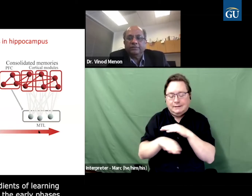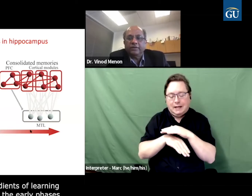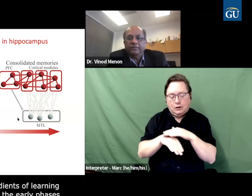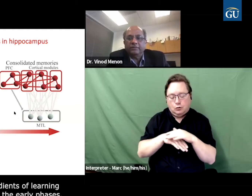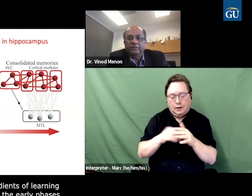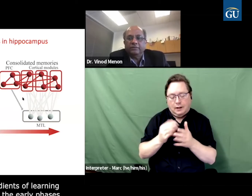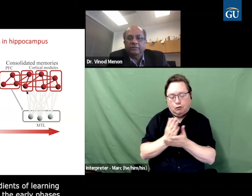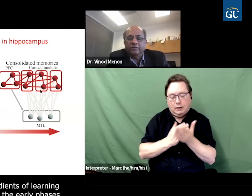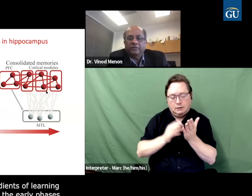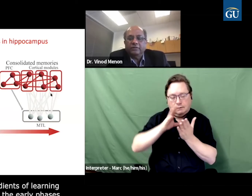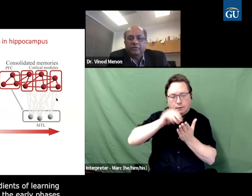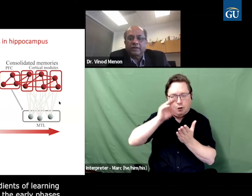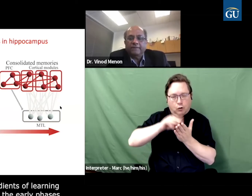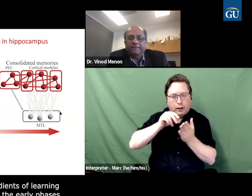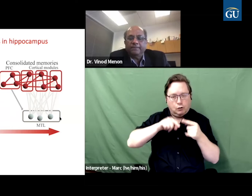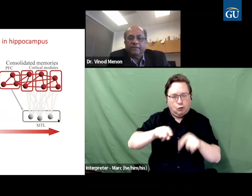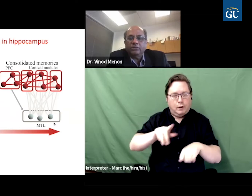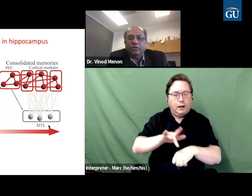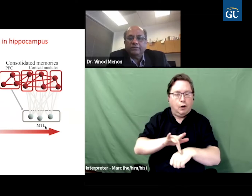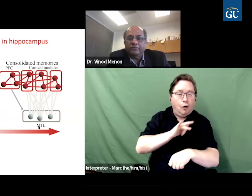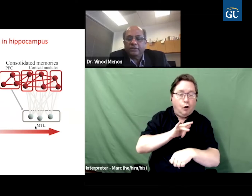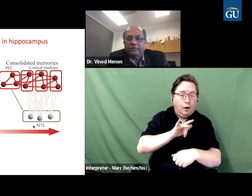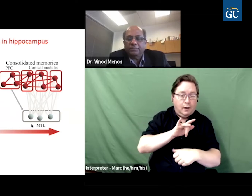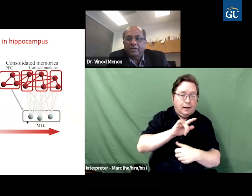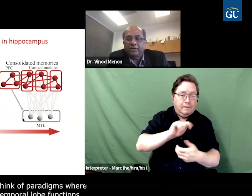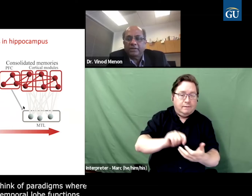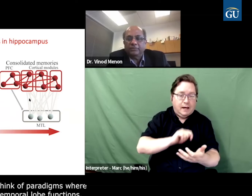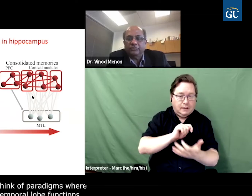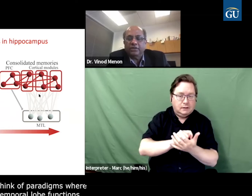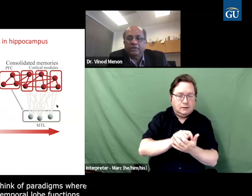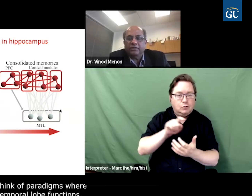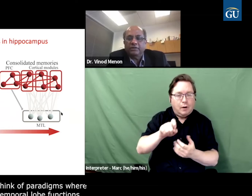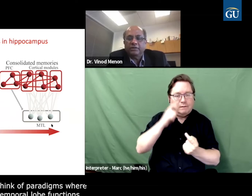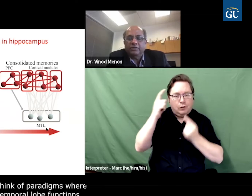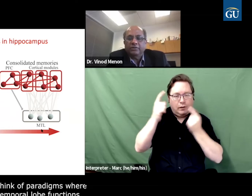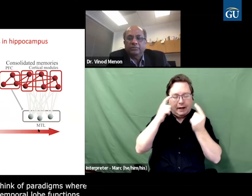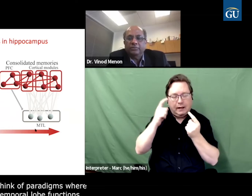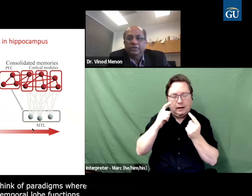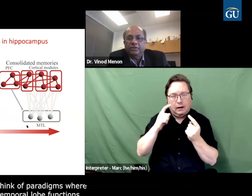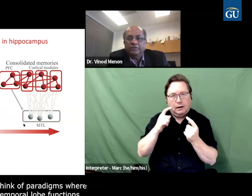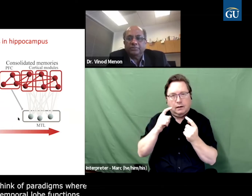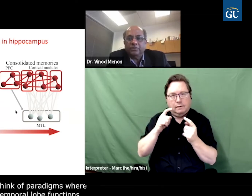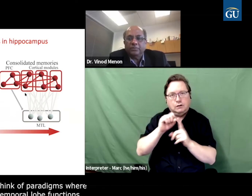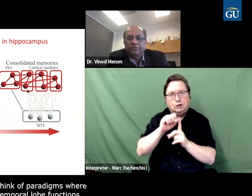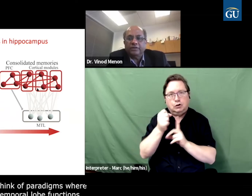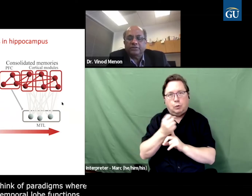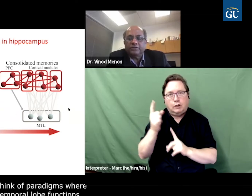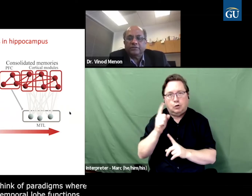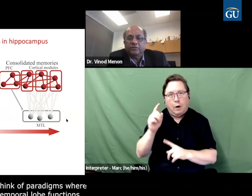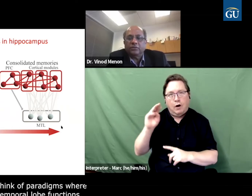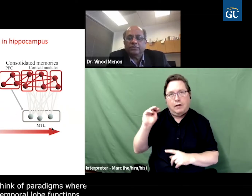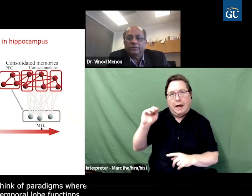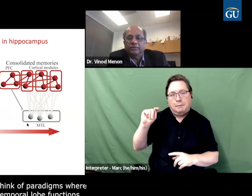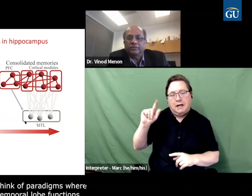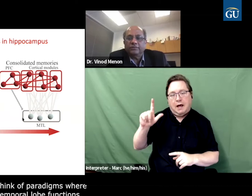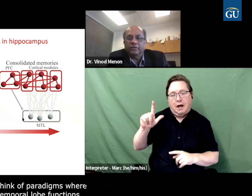learning during the early phases you have to think of paradigms where